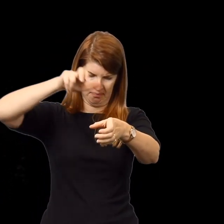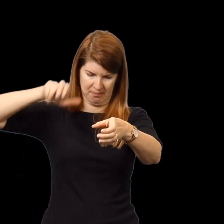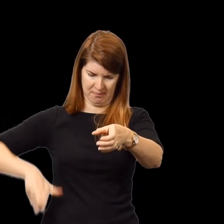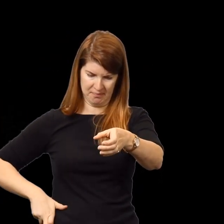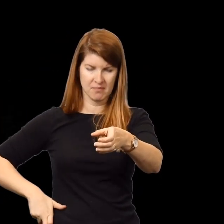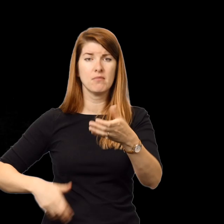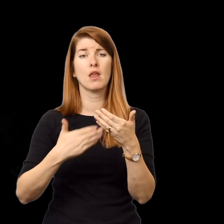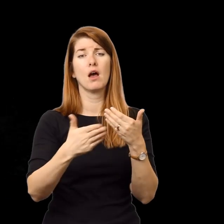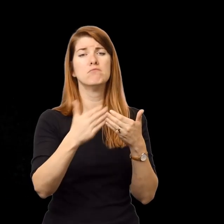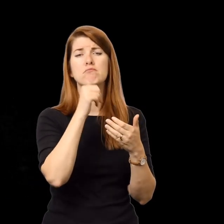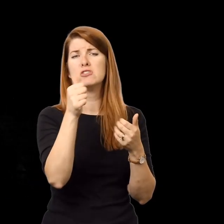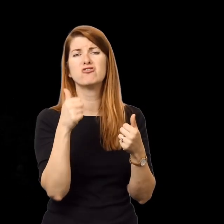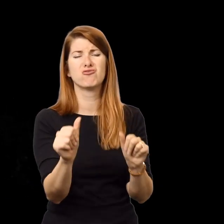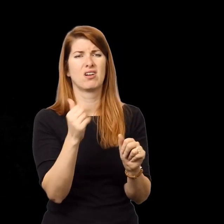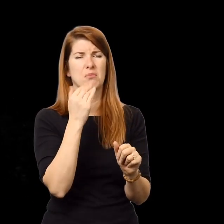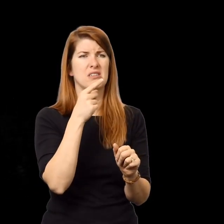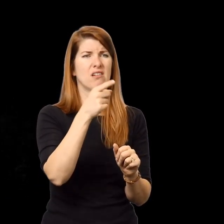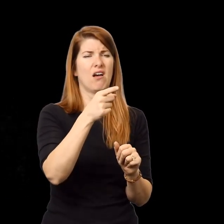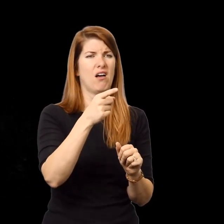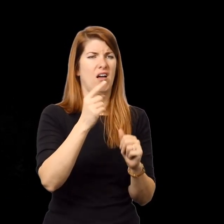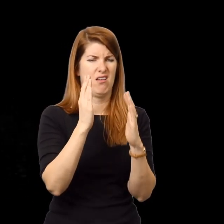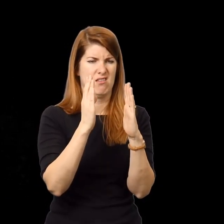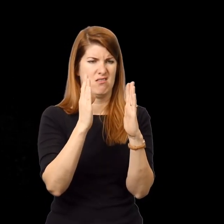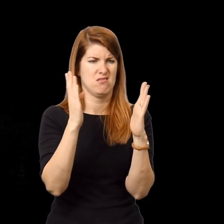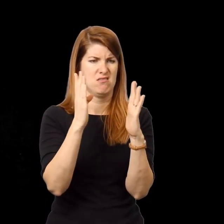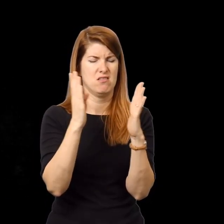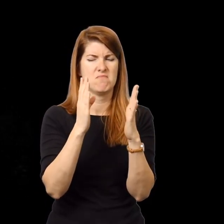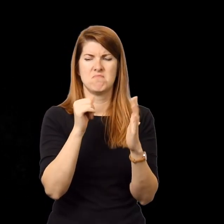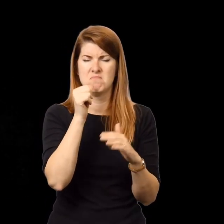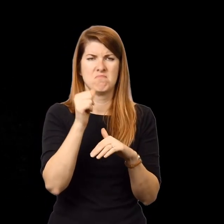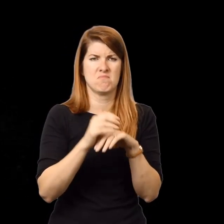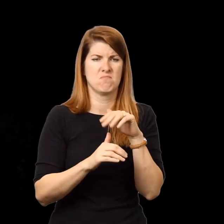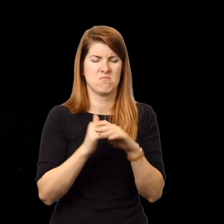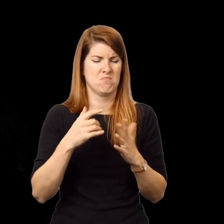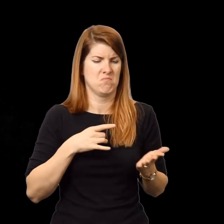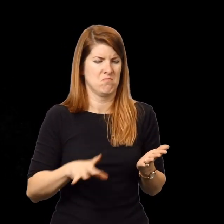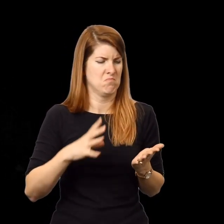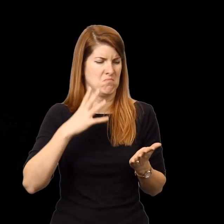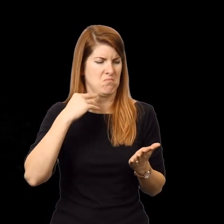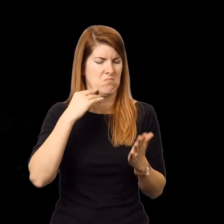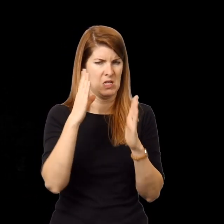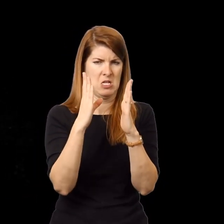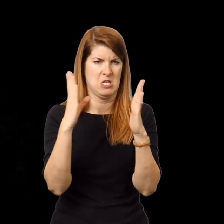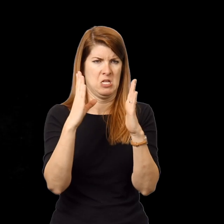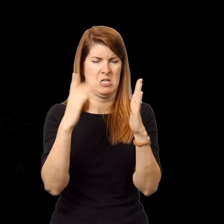and you quit, and you don't try anymore because it's just too uncomfortable an experience.